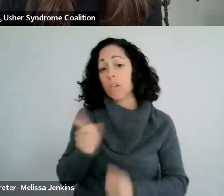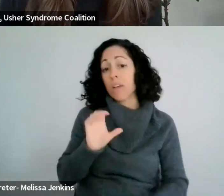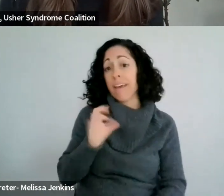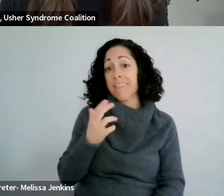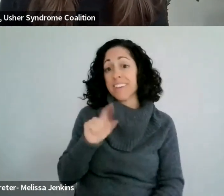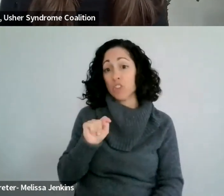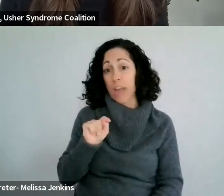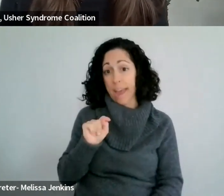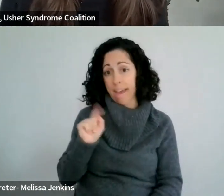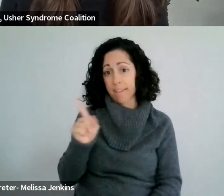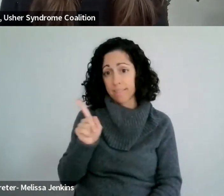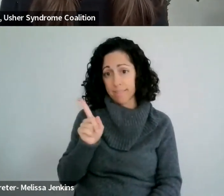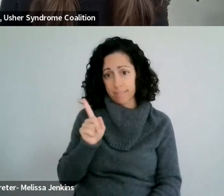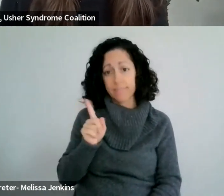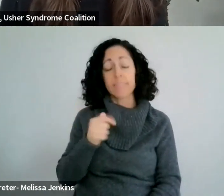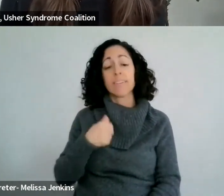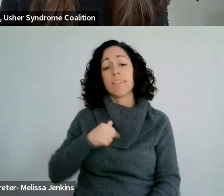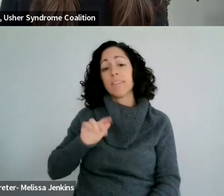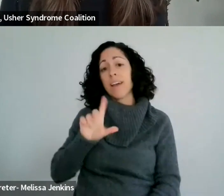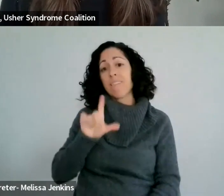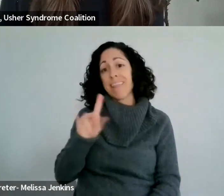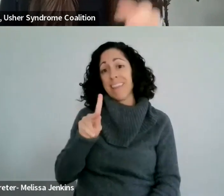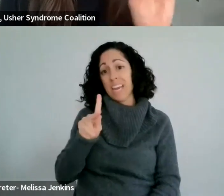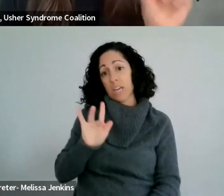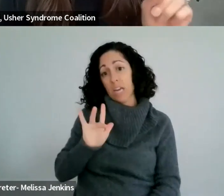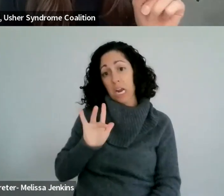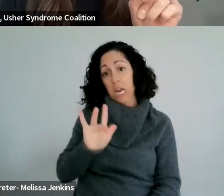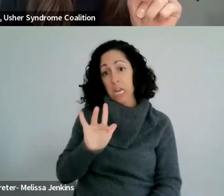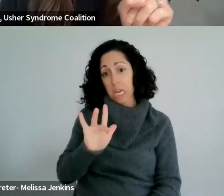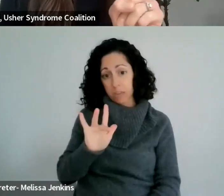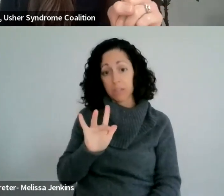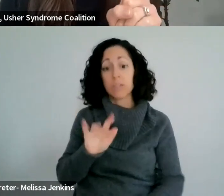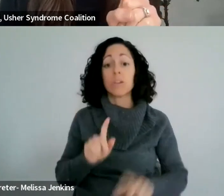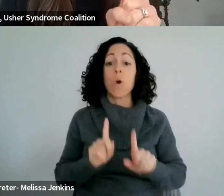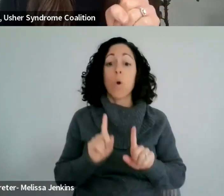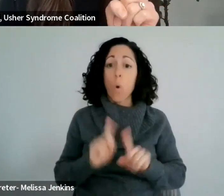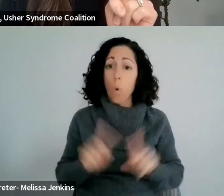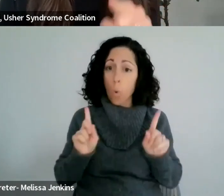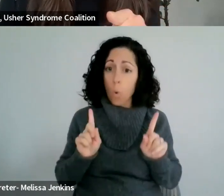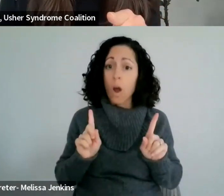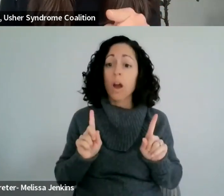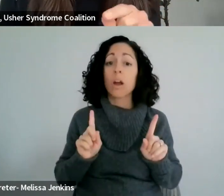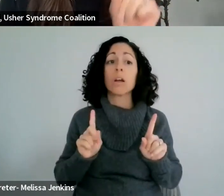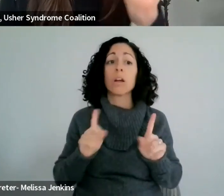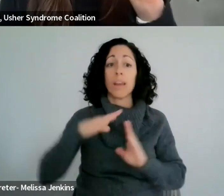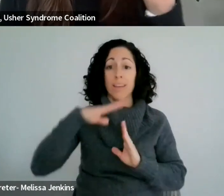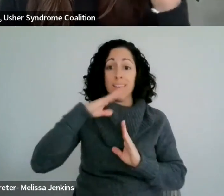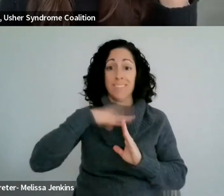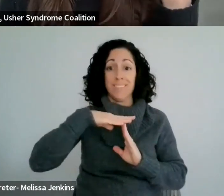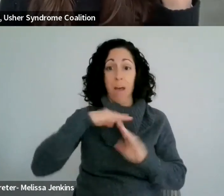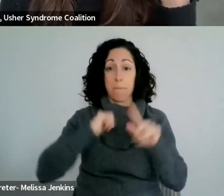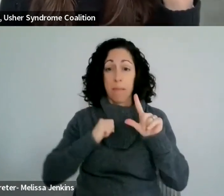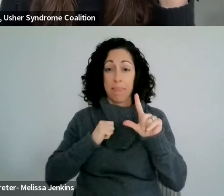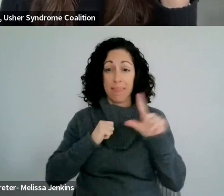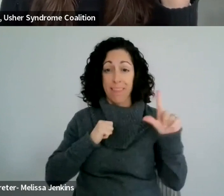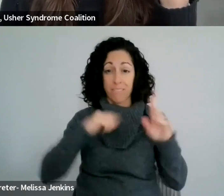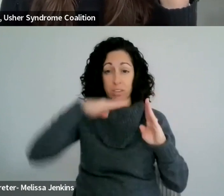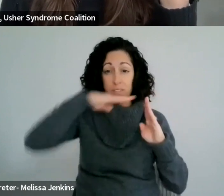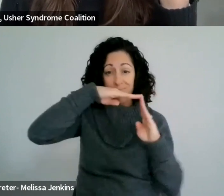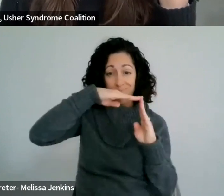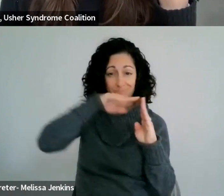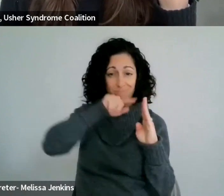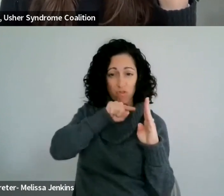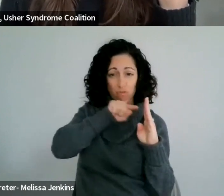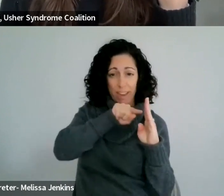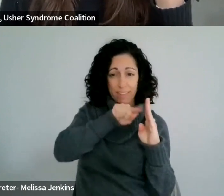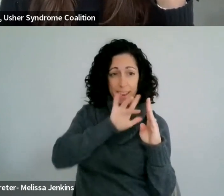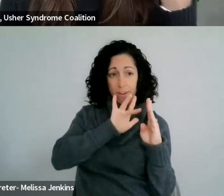or you can click the down arrow next to the live button at the top left of your of your screen and select